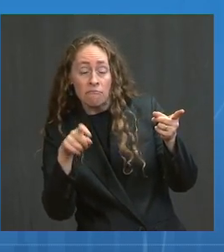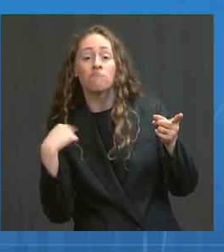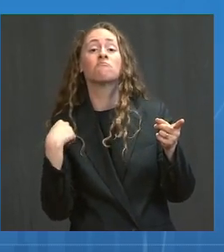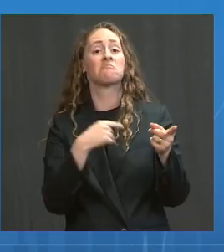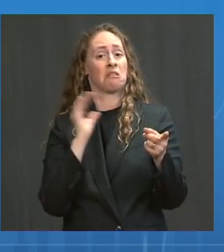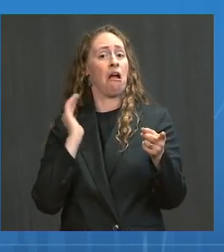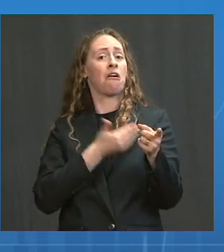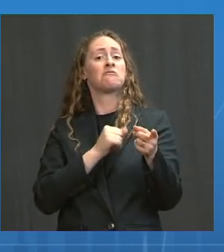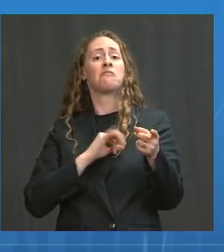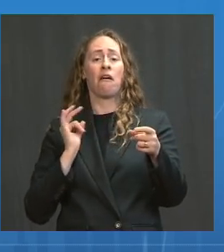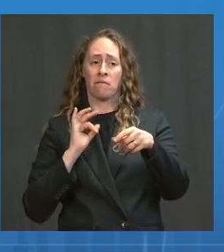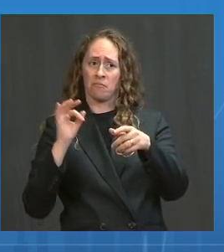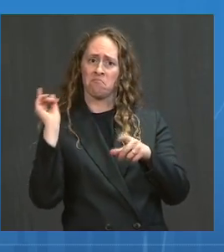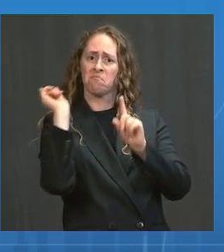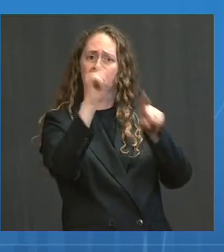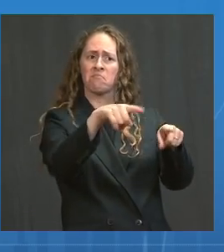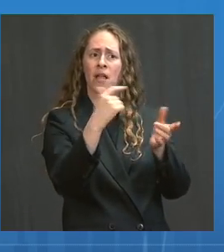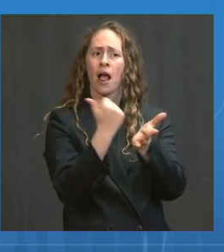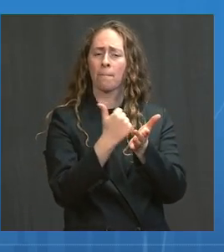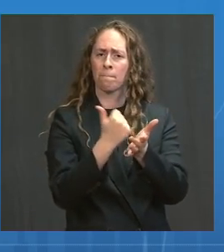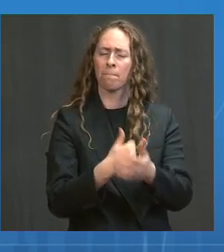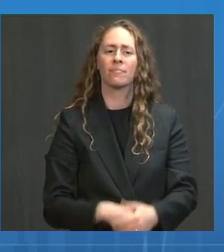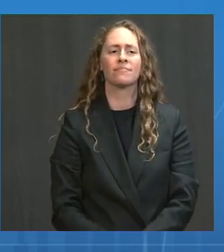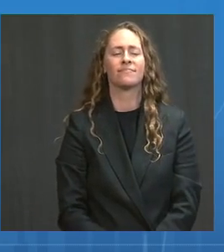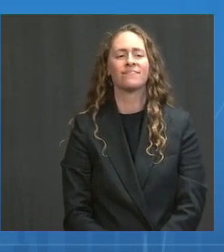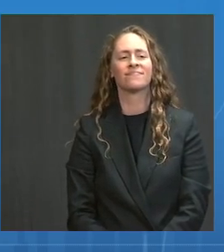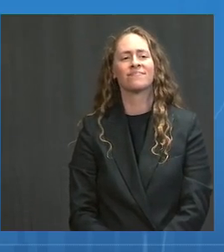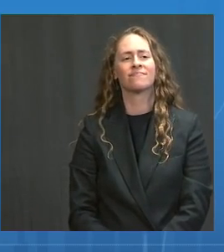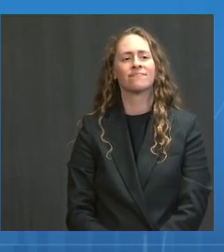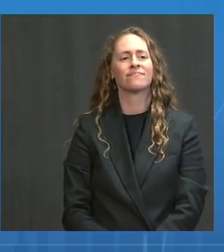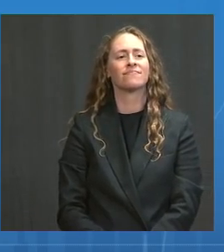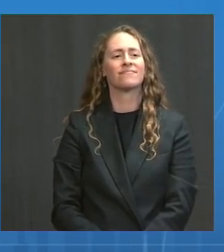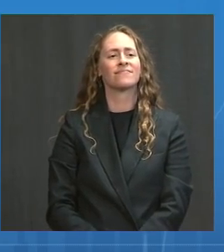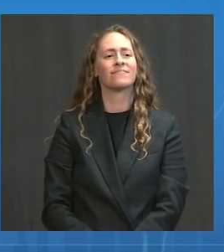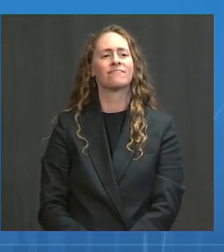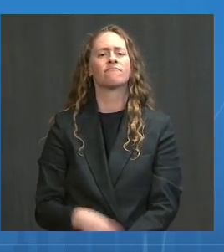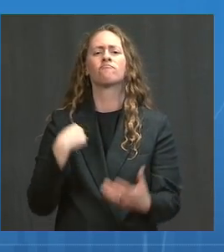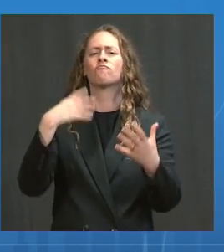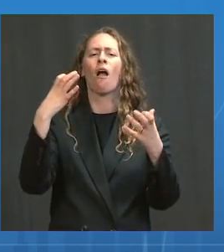Before we open up to questions, I want to close with this thought: